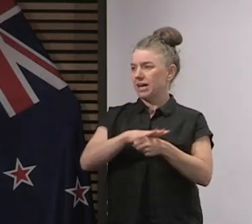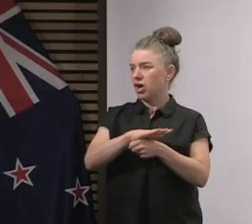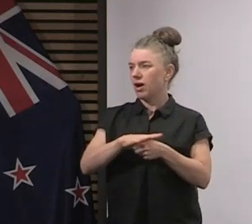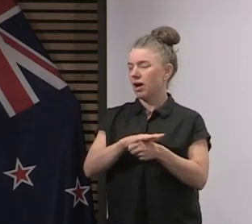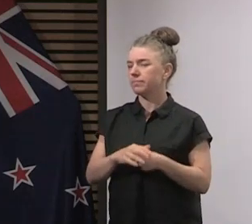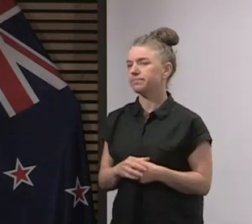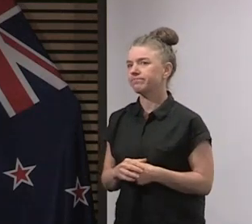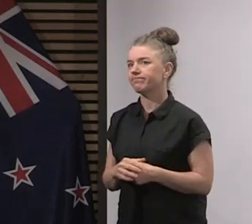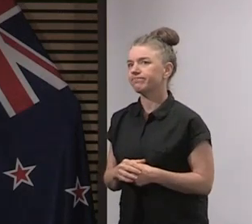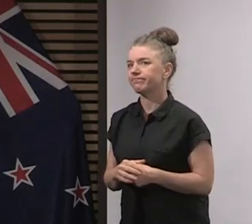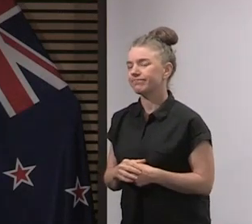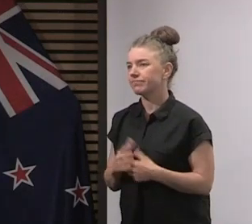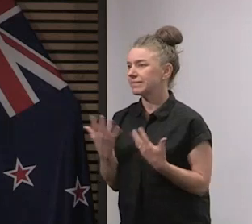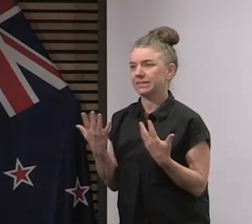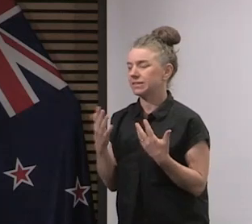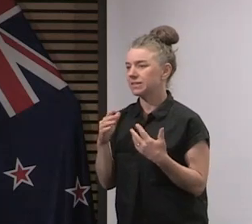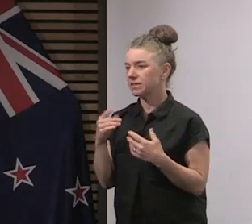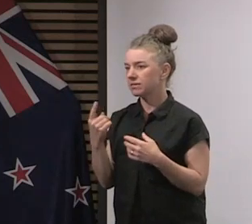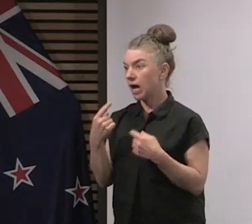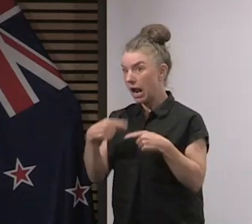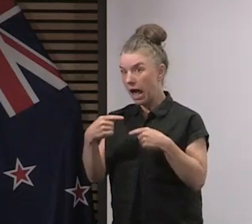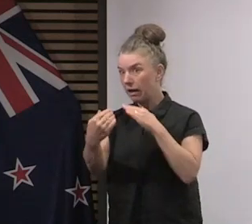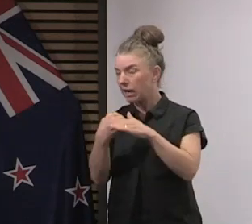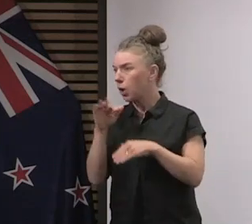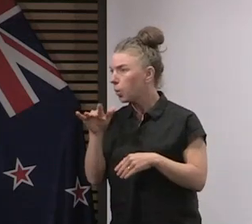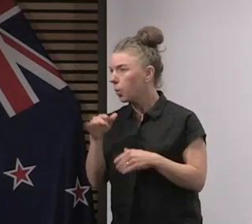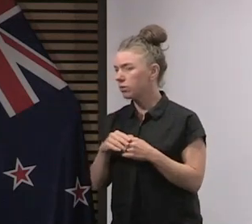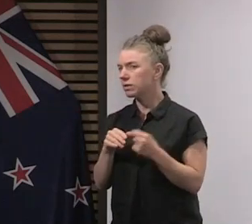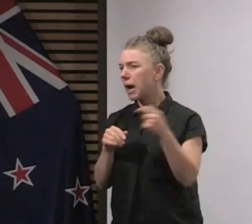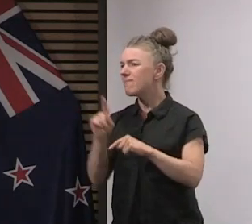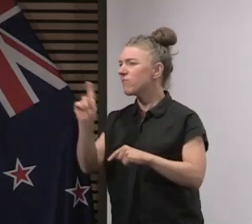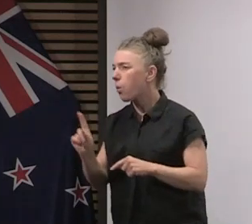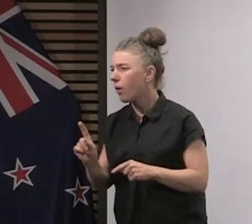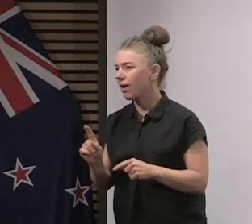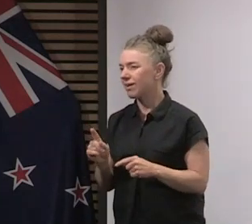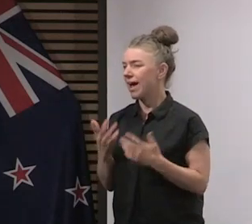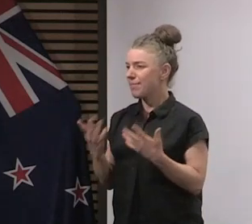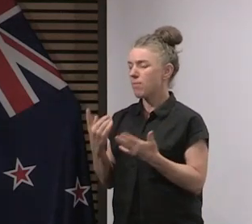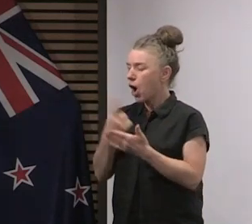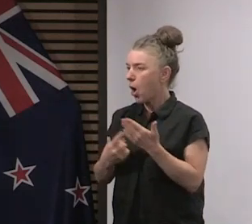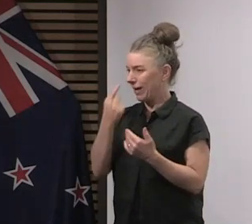how you actually stand up that arrangement and at the moment it also will depend on who is